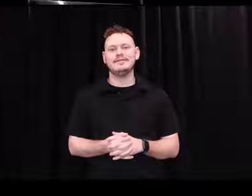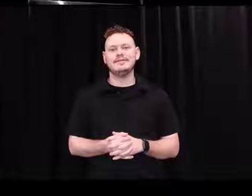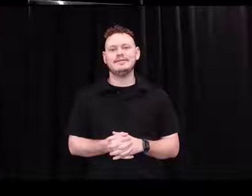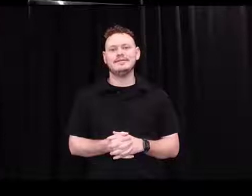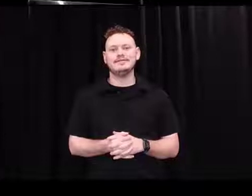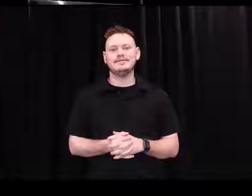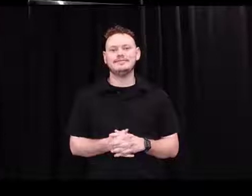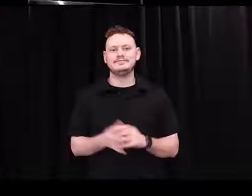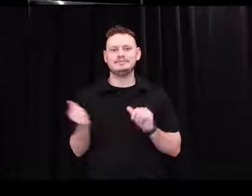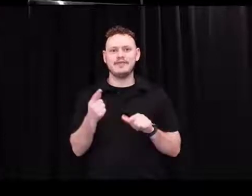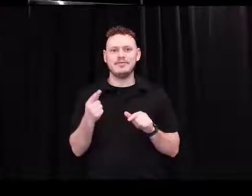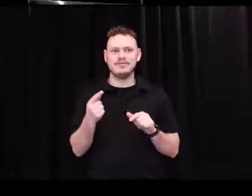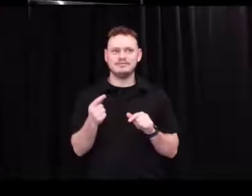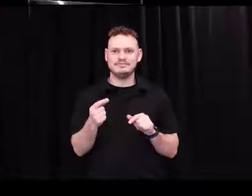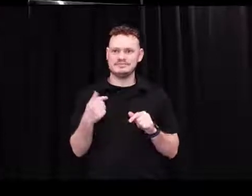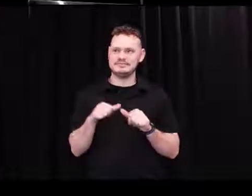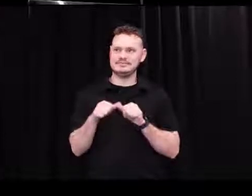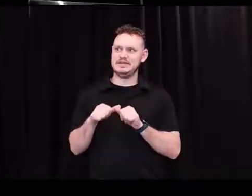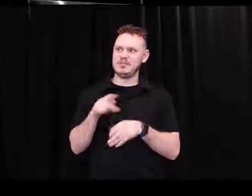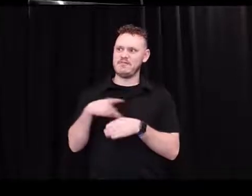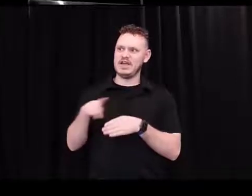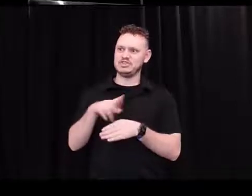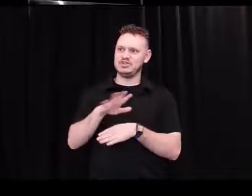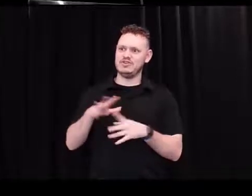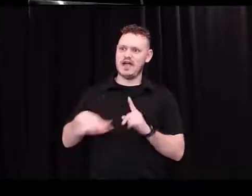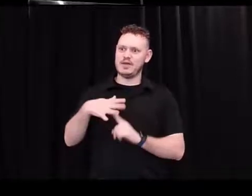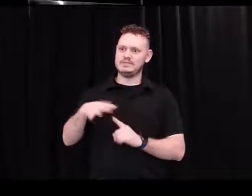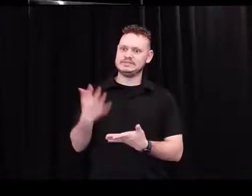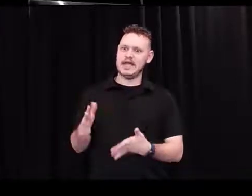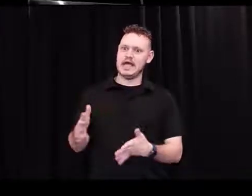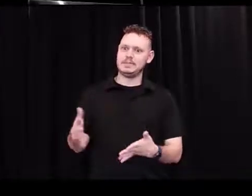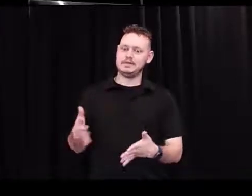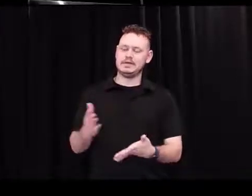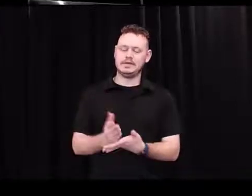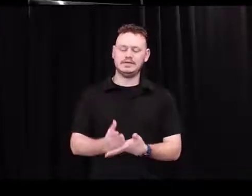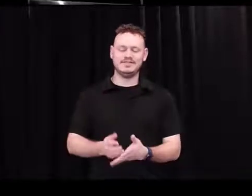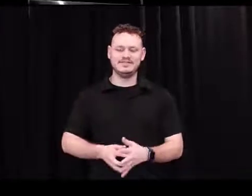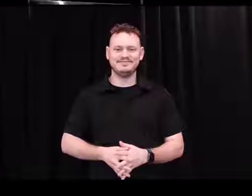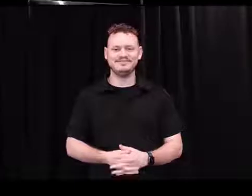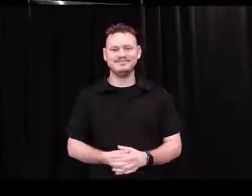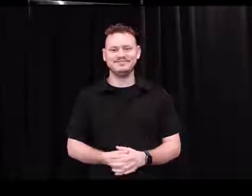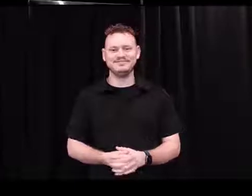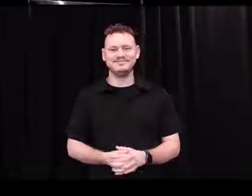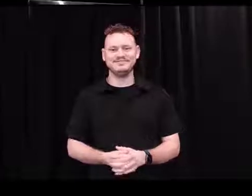everybody's like this is a professional environment stop it, you got to hunt for